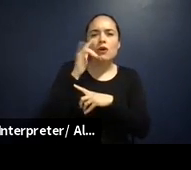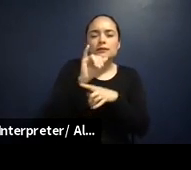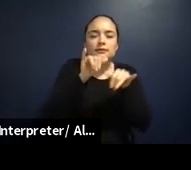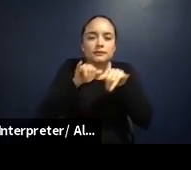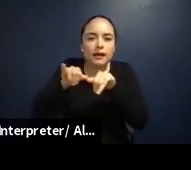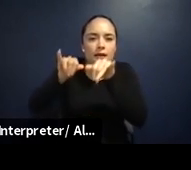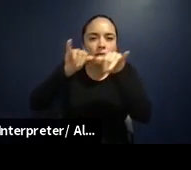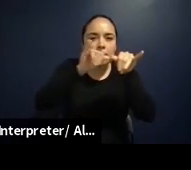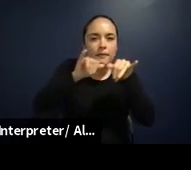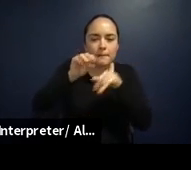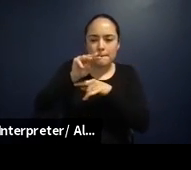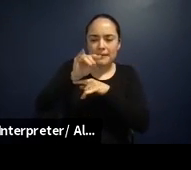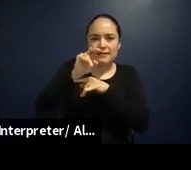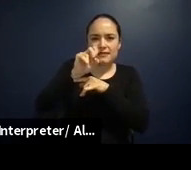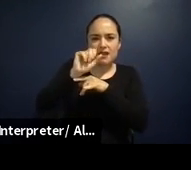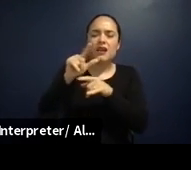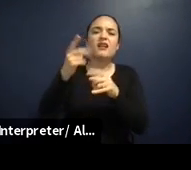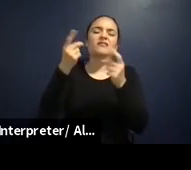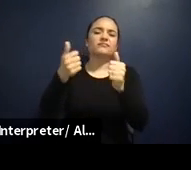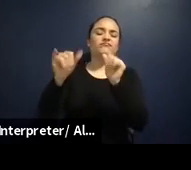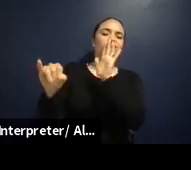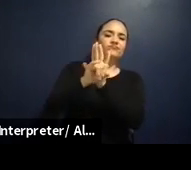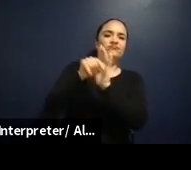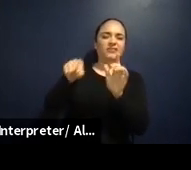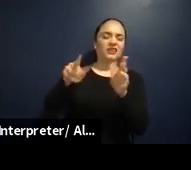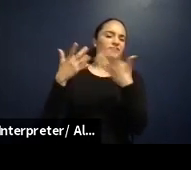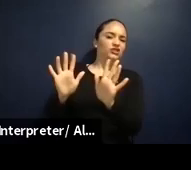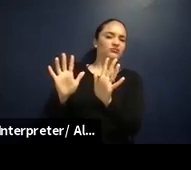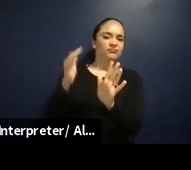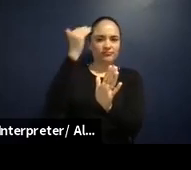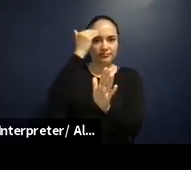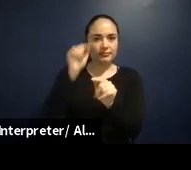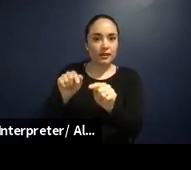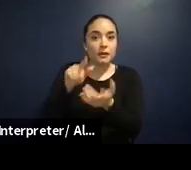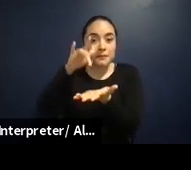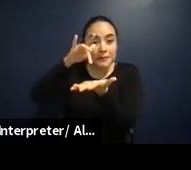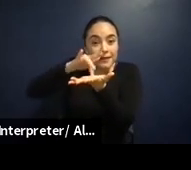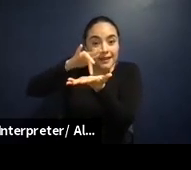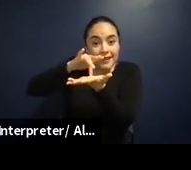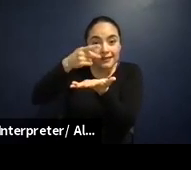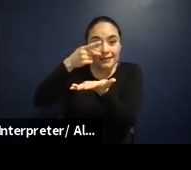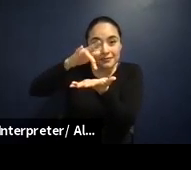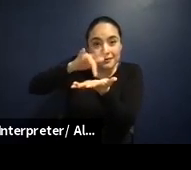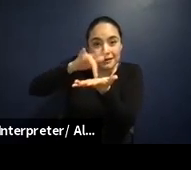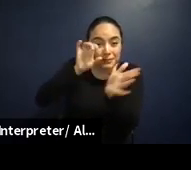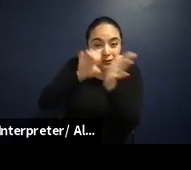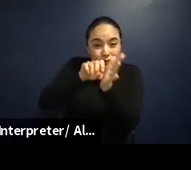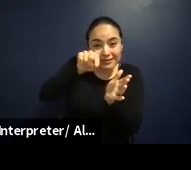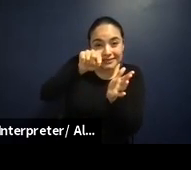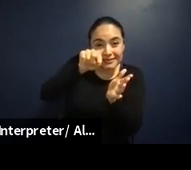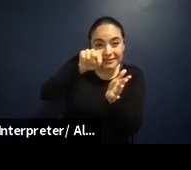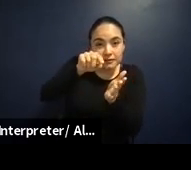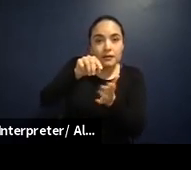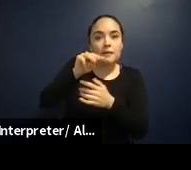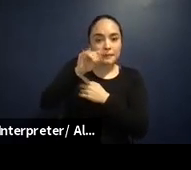away that the sample in the middle of the screen is a mineral. There you go. And the one above it, too,